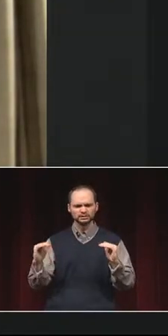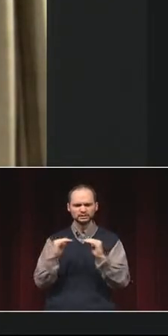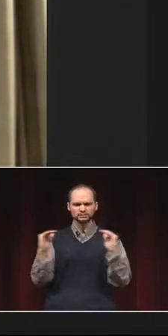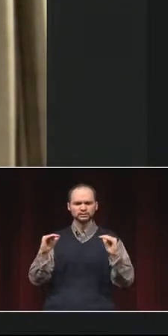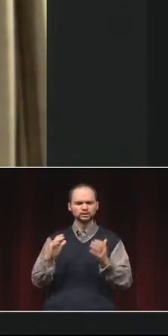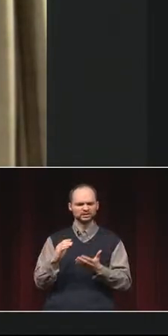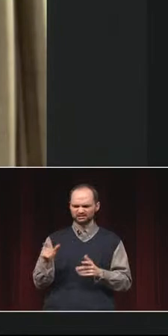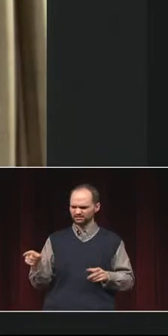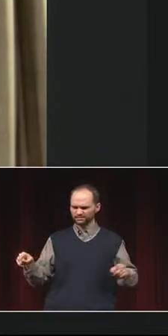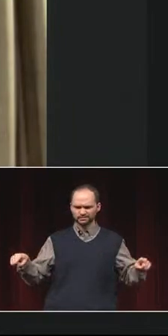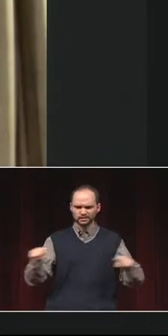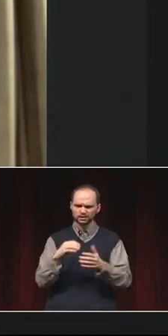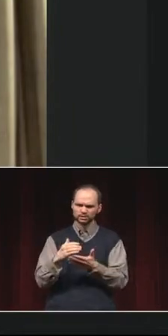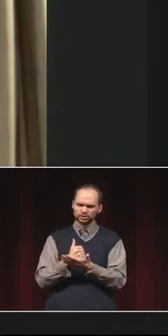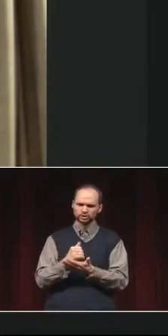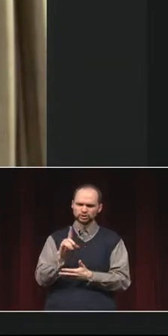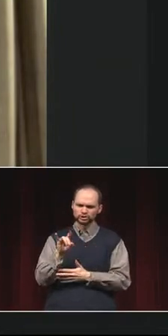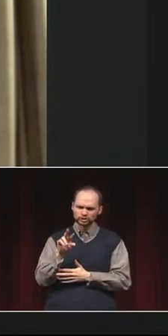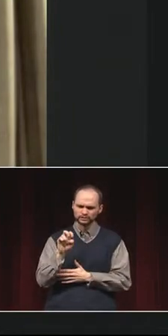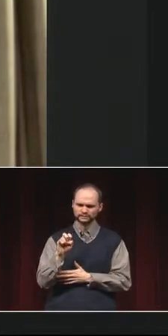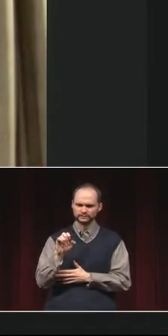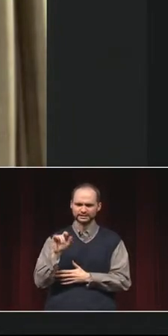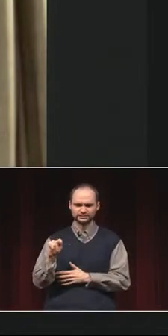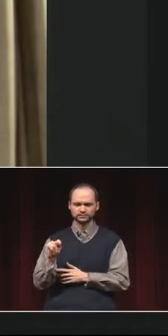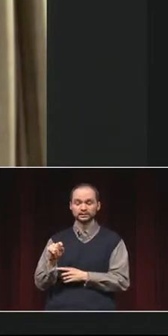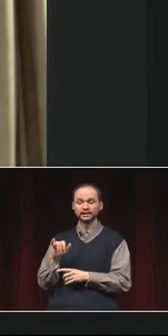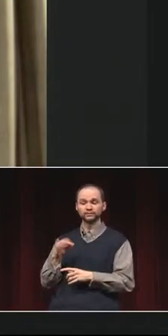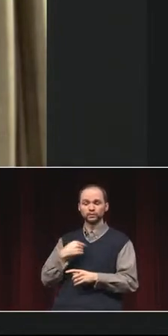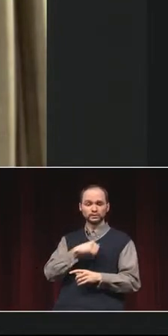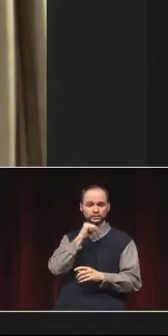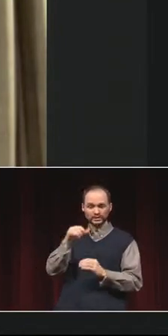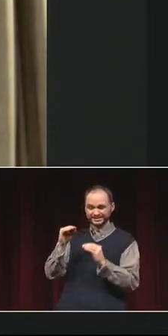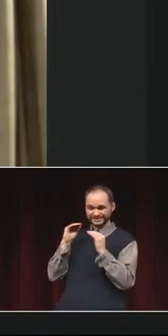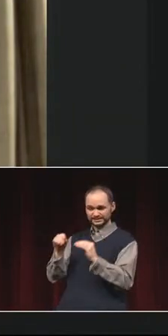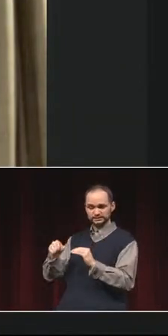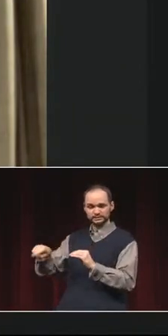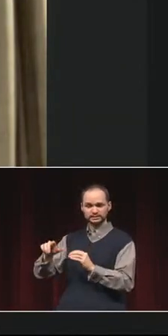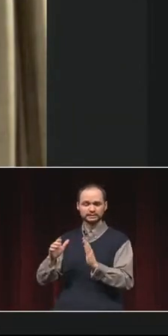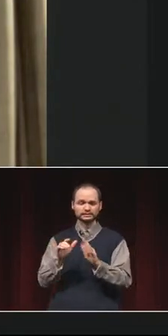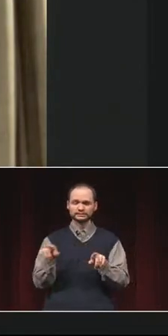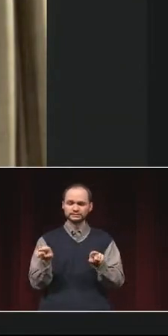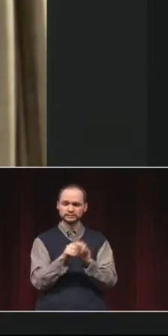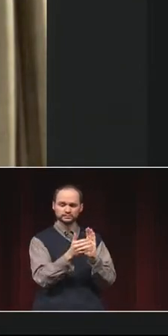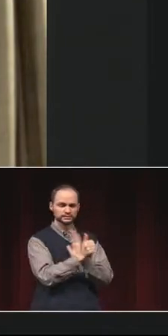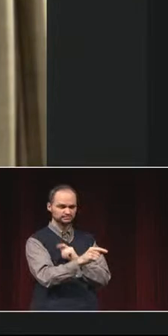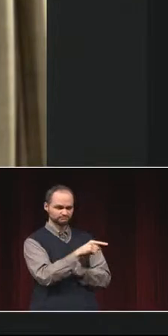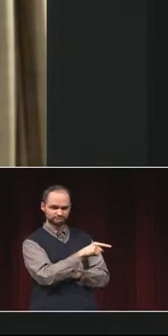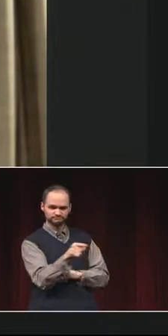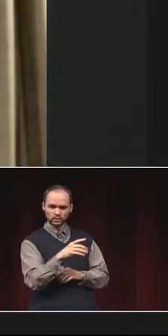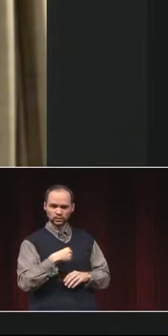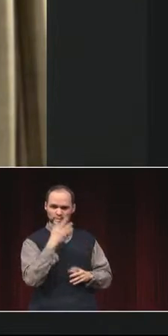the same skills as white children. We are as a nation are creating generations of citizens